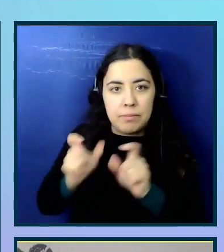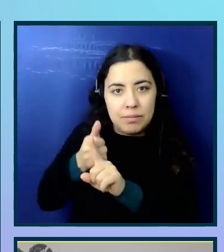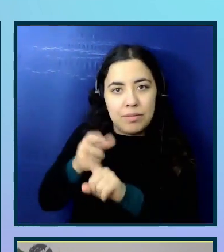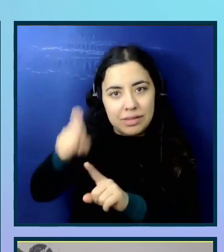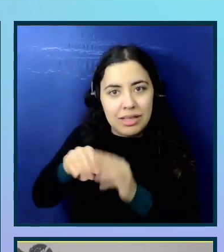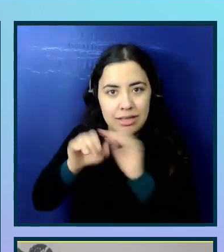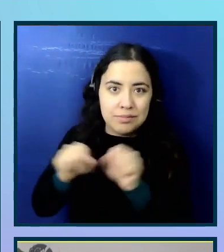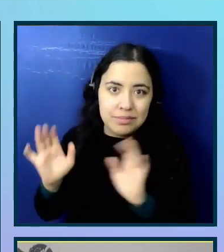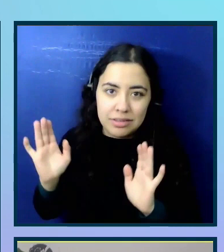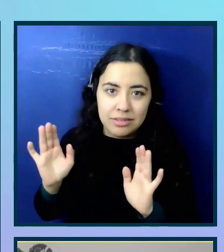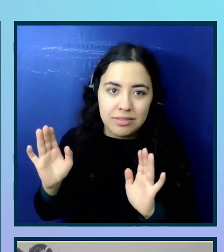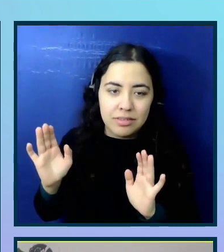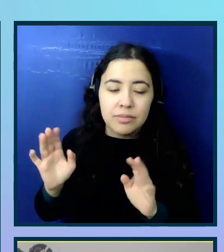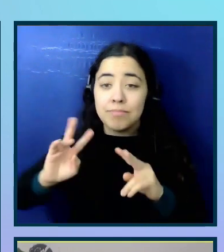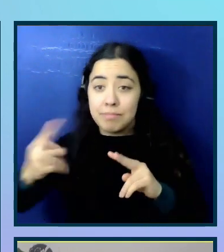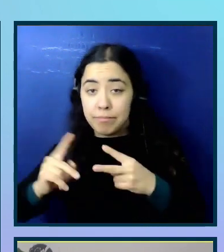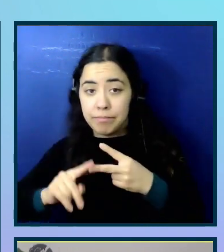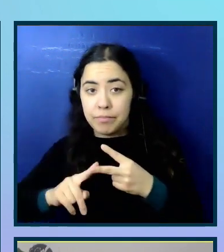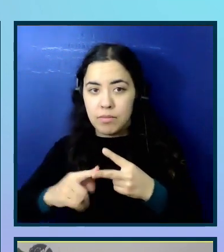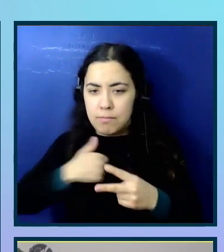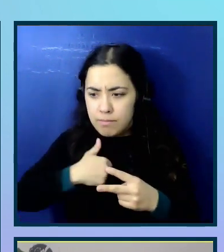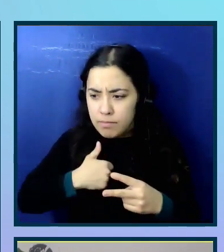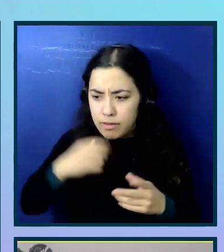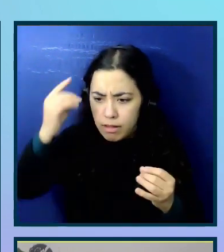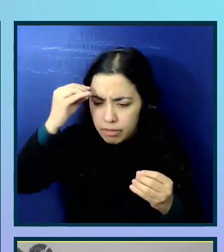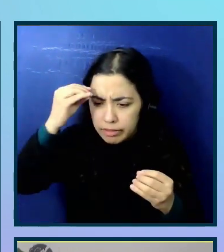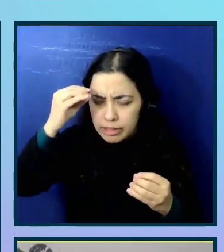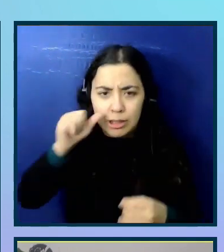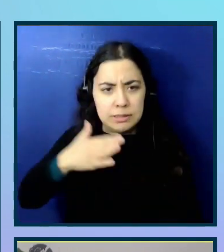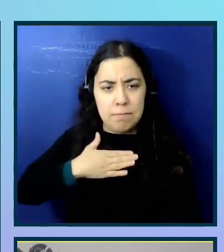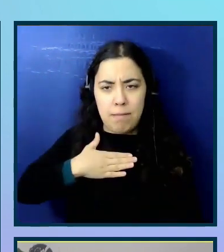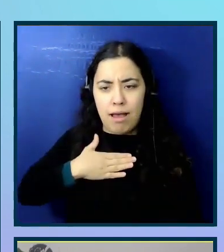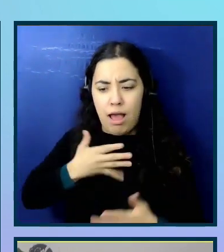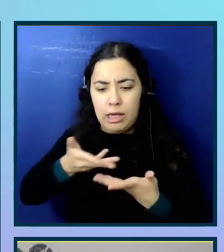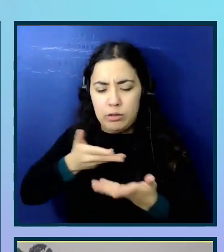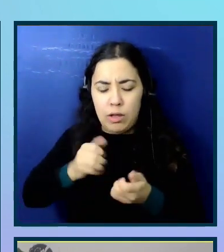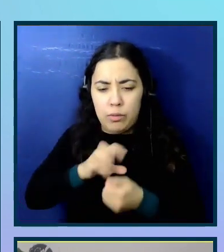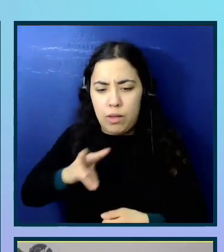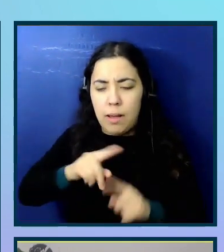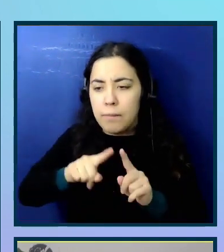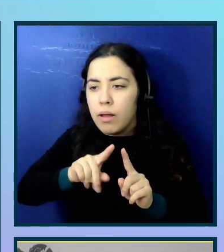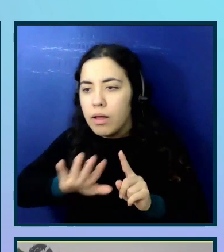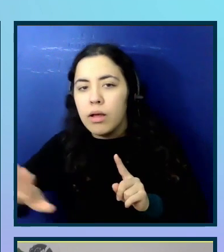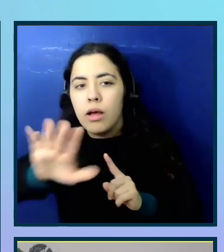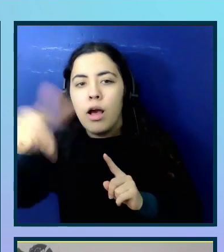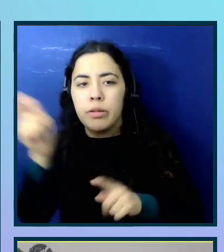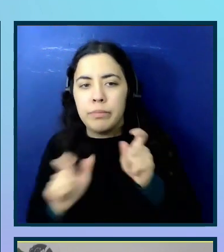It forces me also to think about different interaction beyond this kind of static pixel mock-up I'm working on,